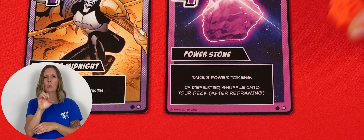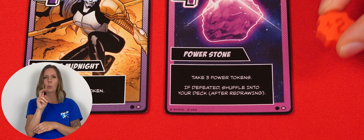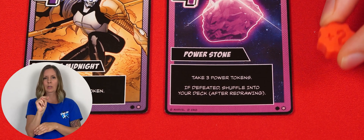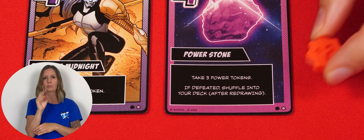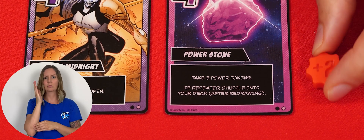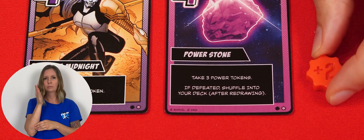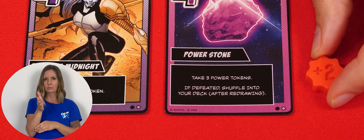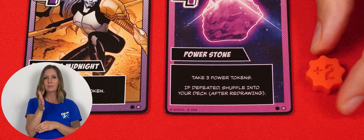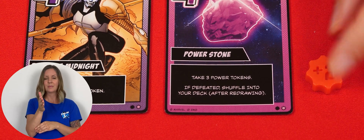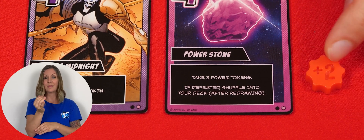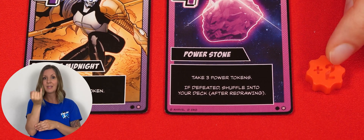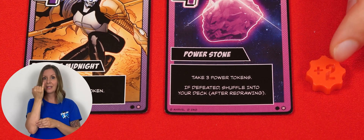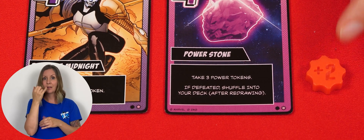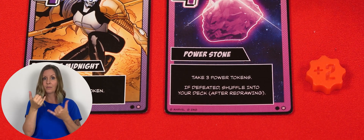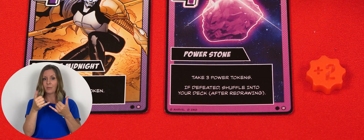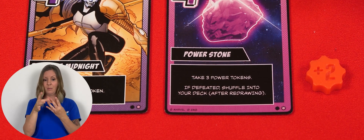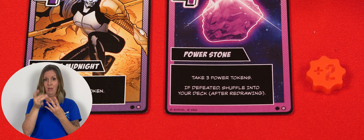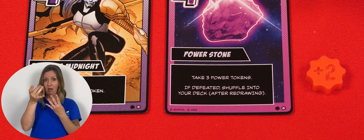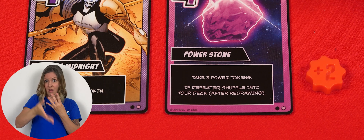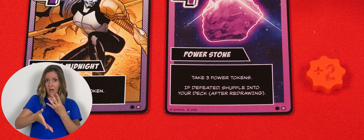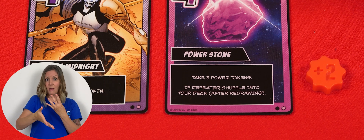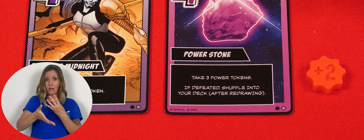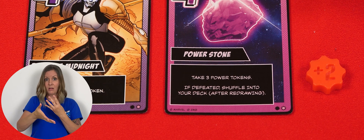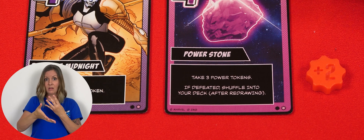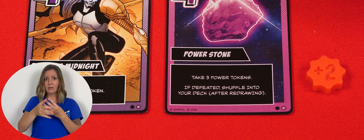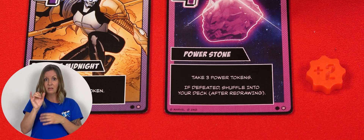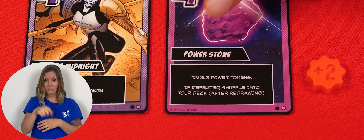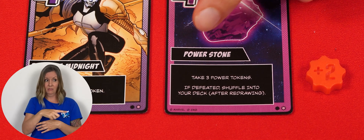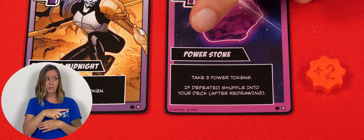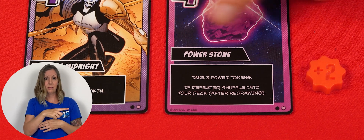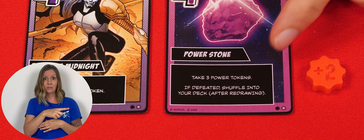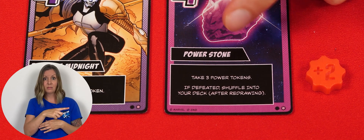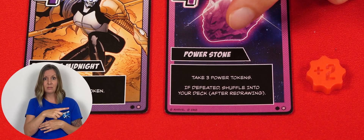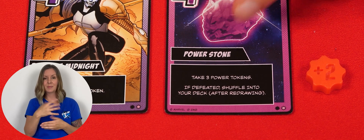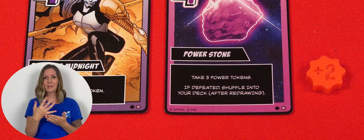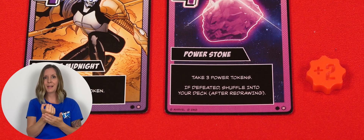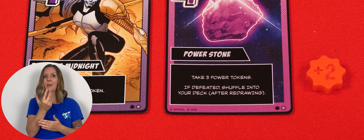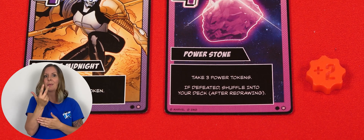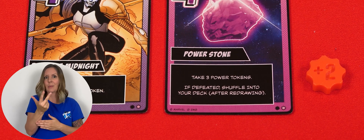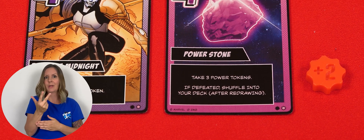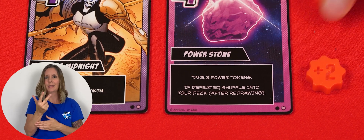to take 1 Power Token from the supply. However, if they play the Power Stone, instead they